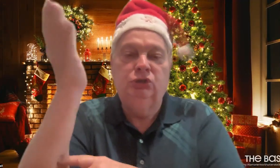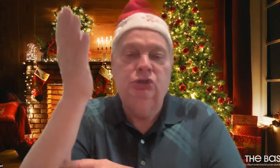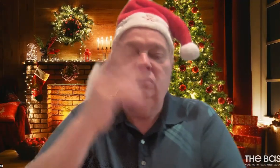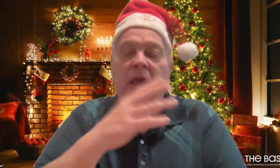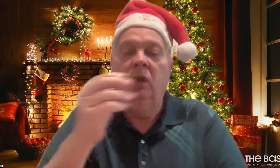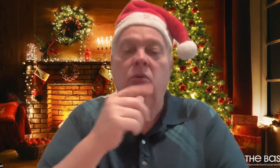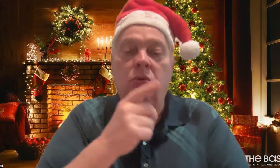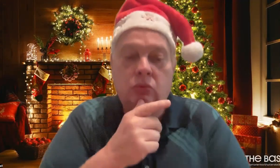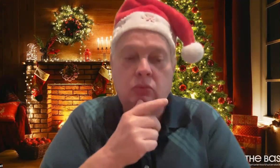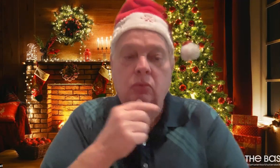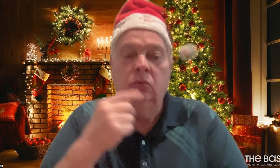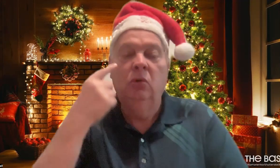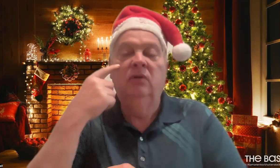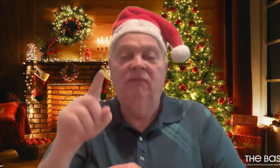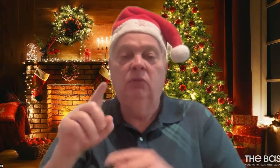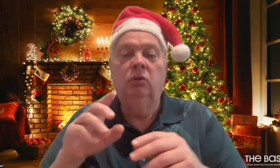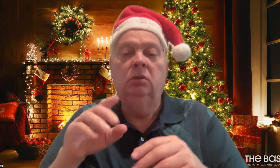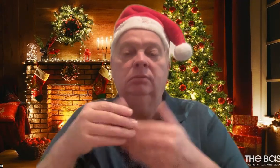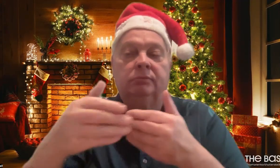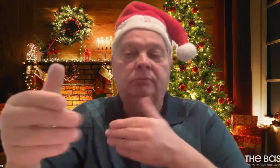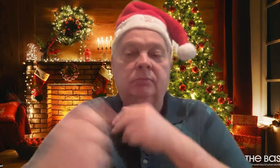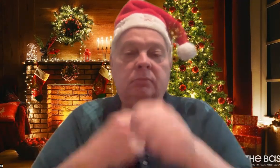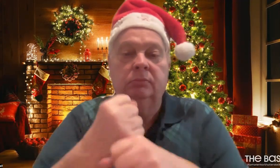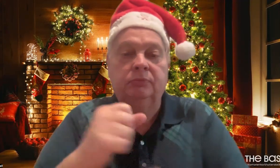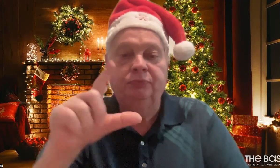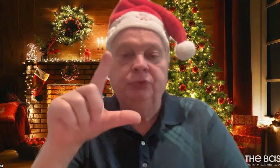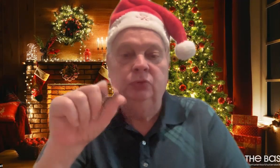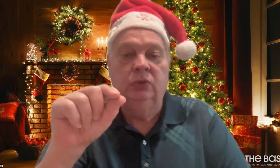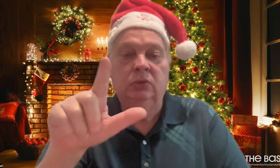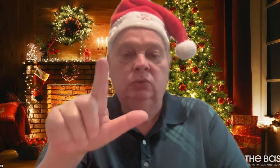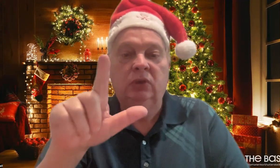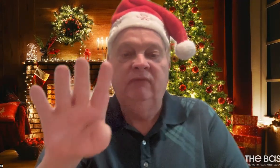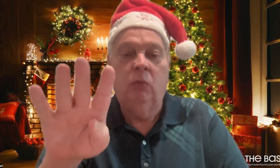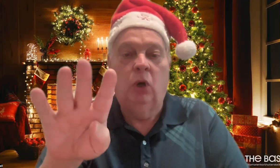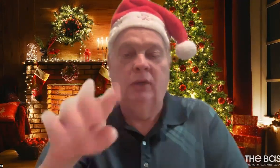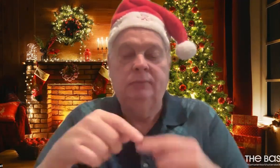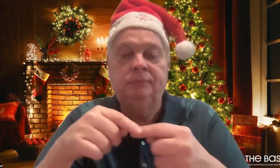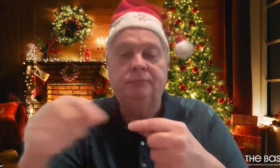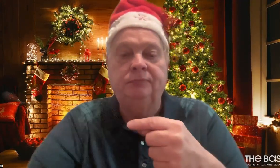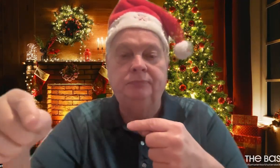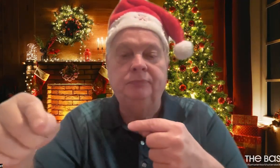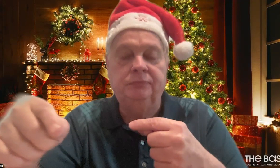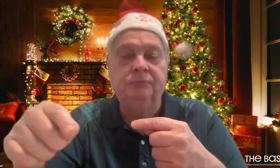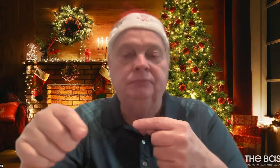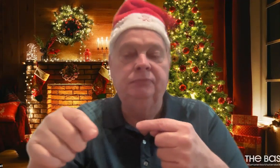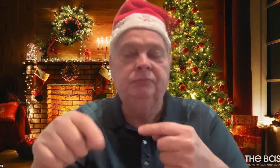we want to have for 2024.